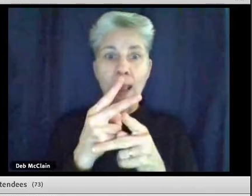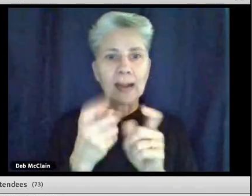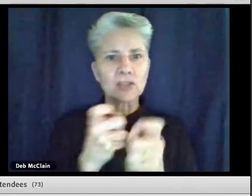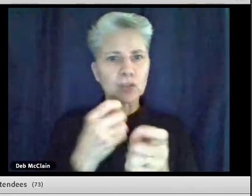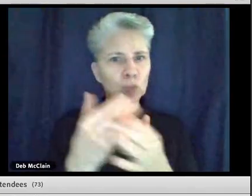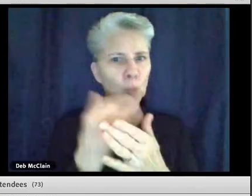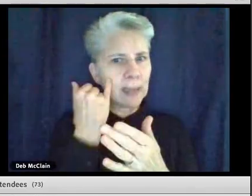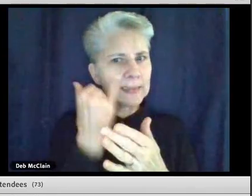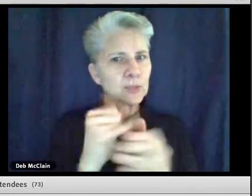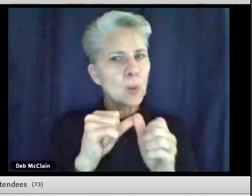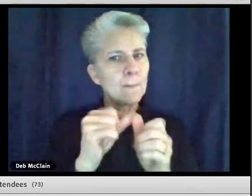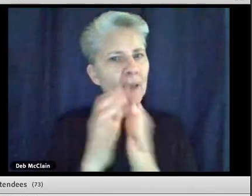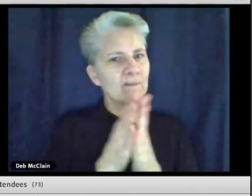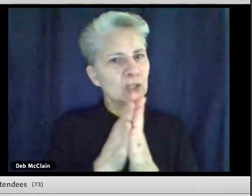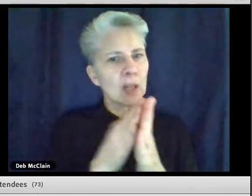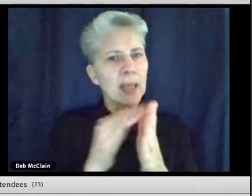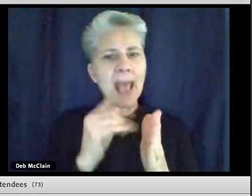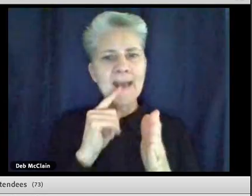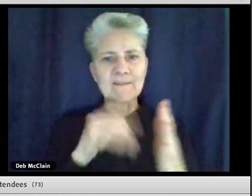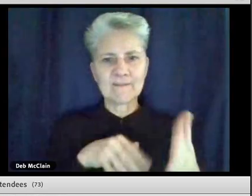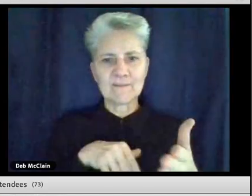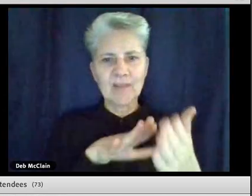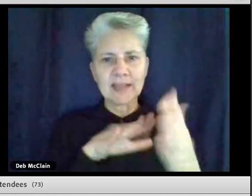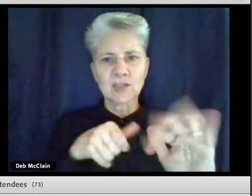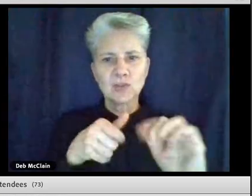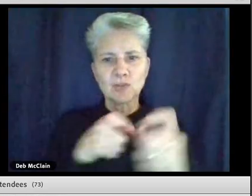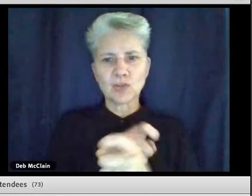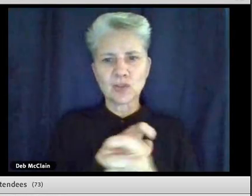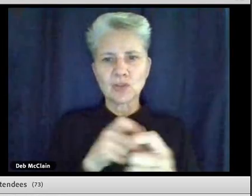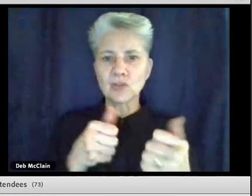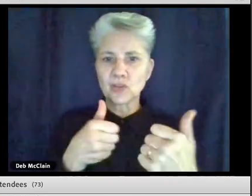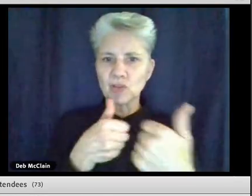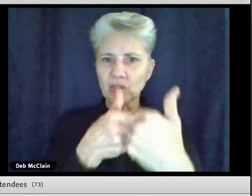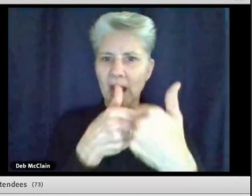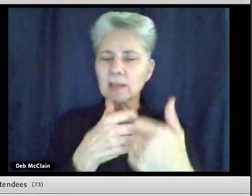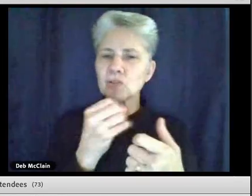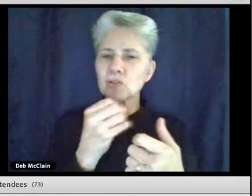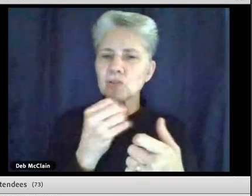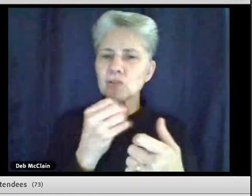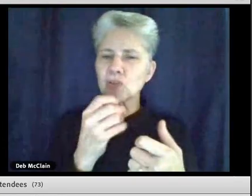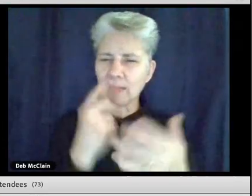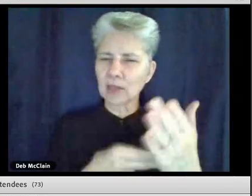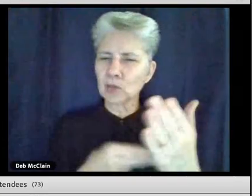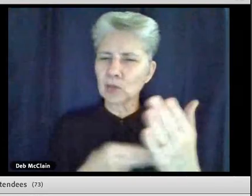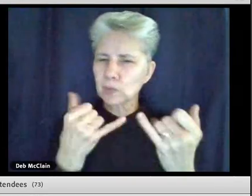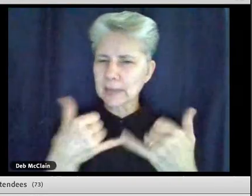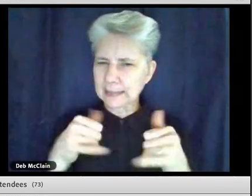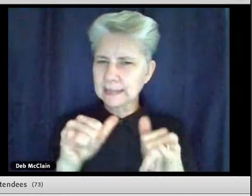depends on your ability to stay awake, to adjust to new ideas, to remain vigilant and to face the challenge of change,"